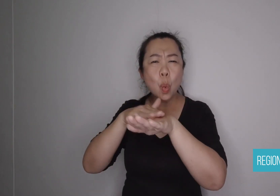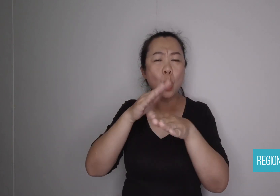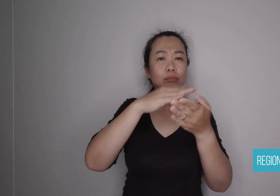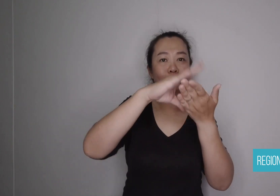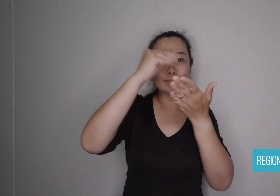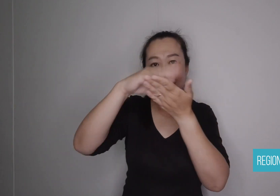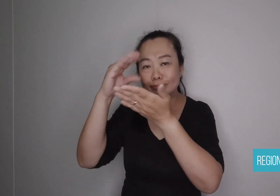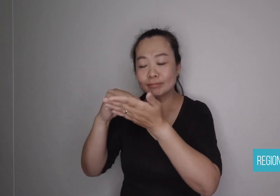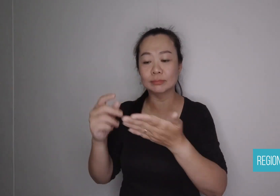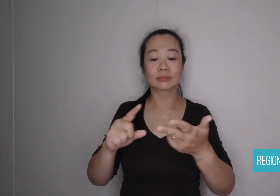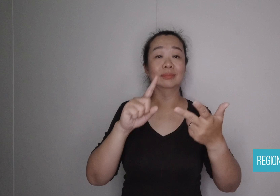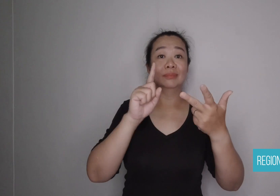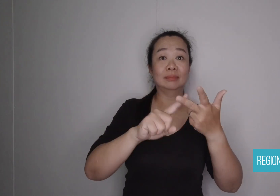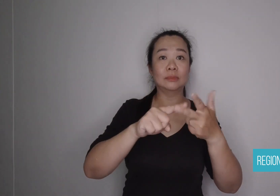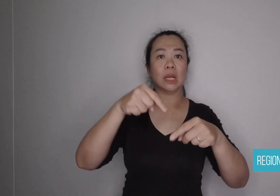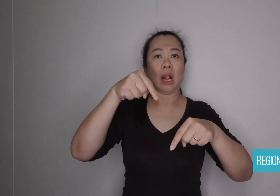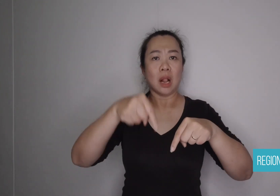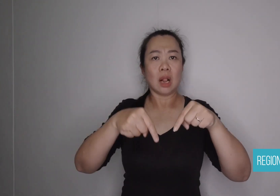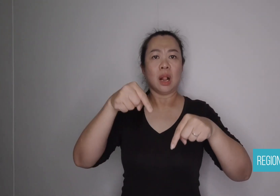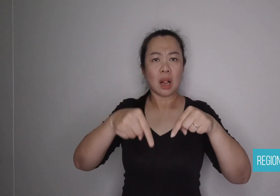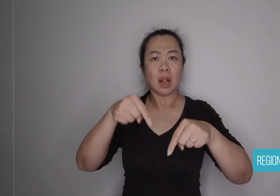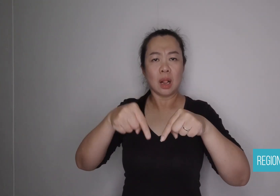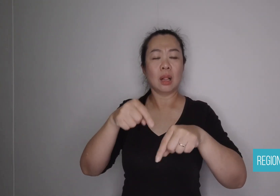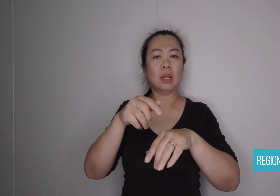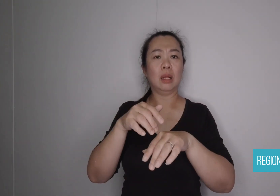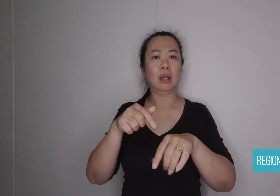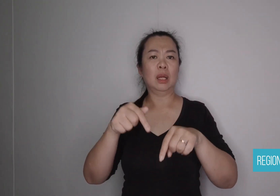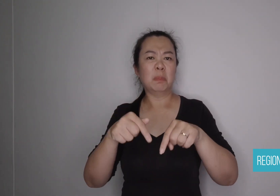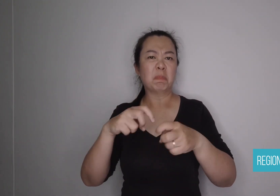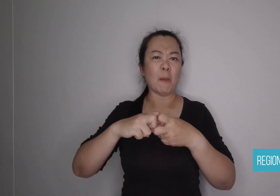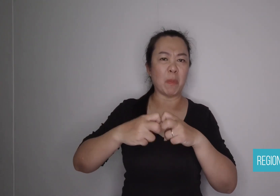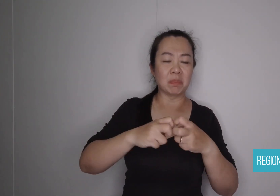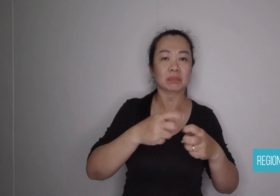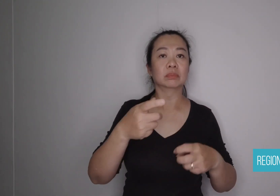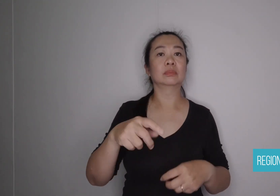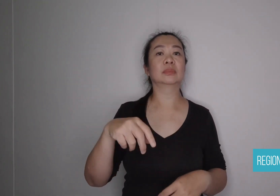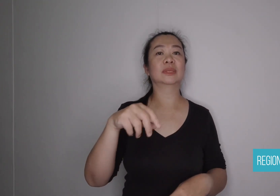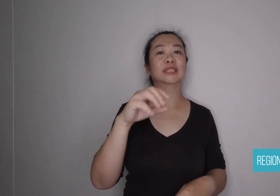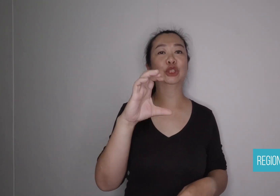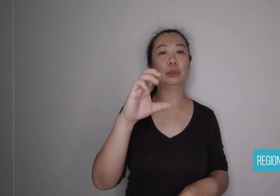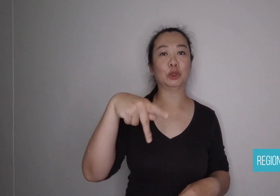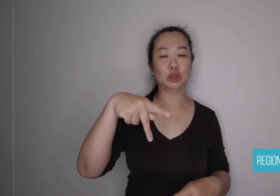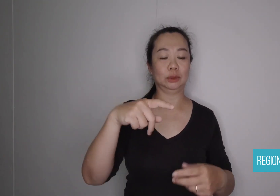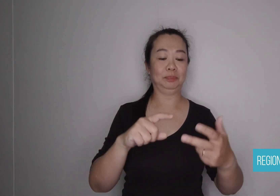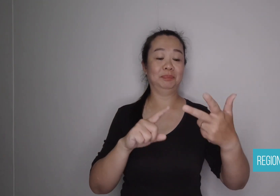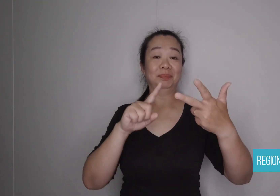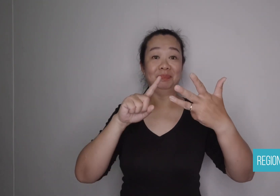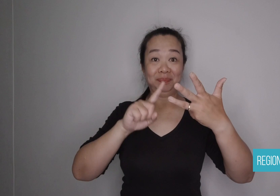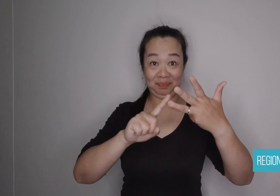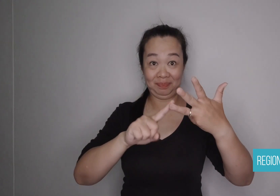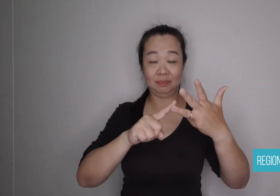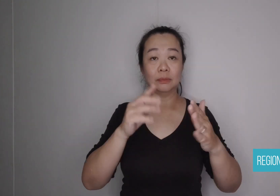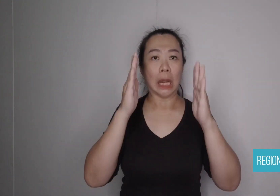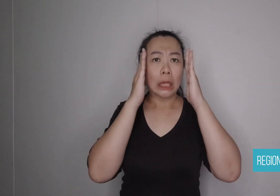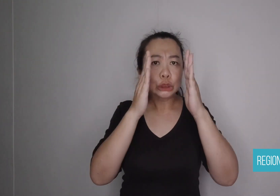and attention deficit disorder (ADHD). The revenue from the bakery’s